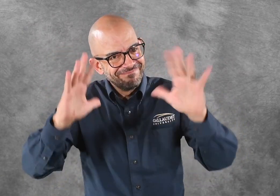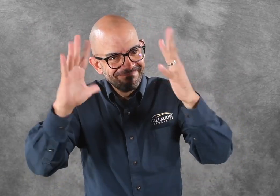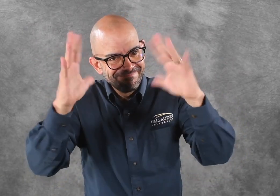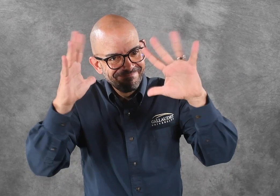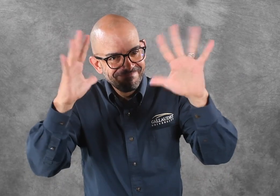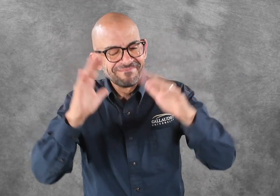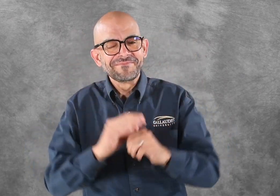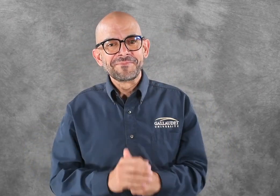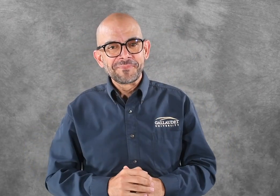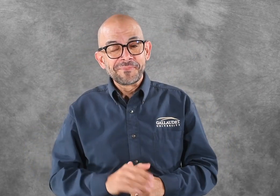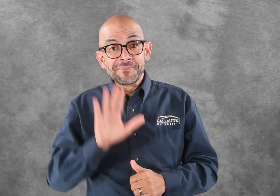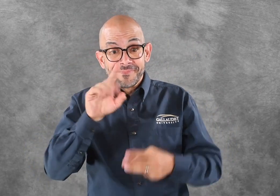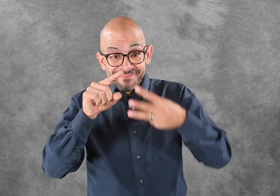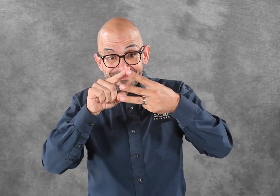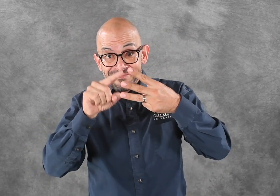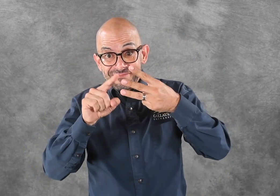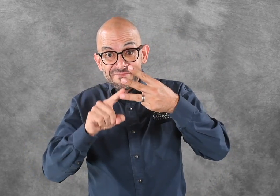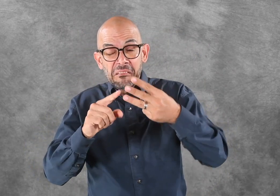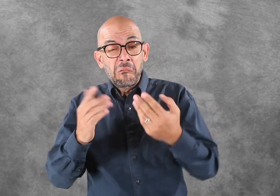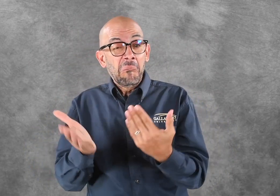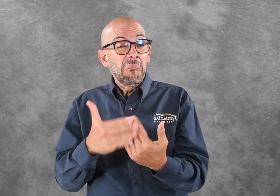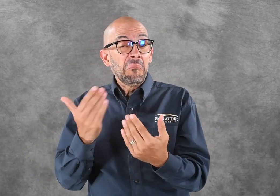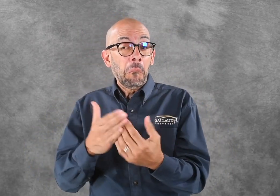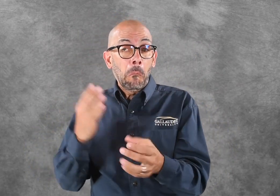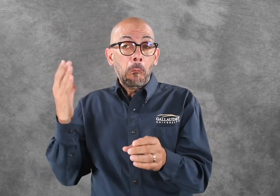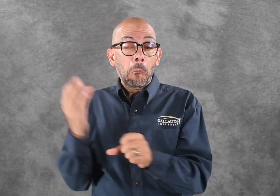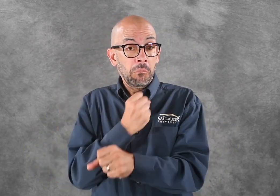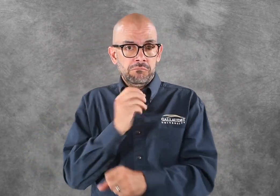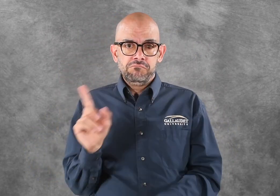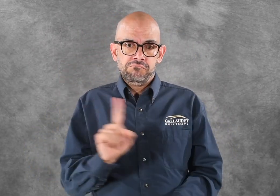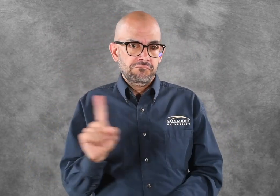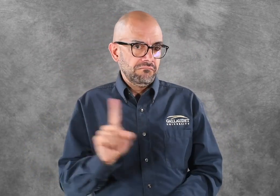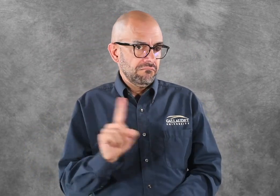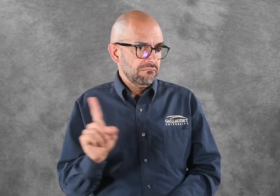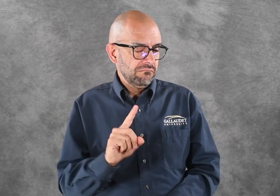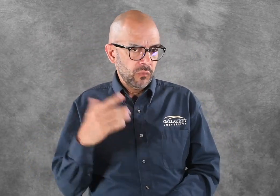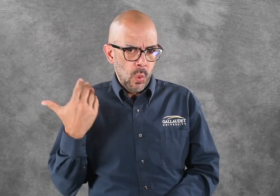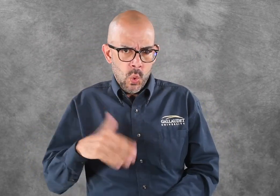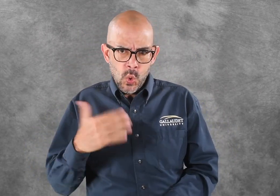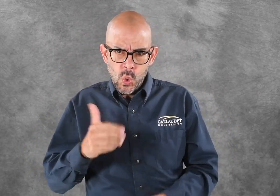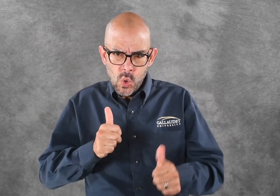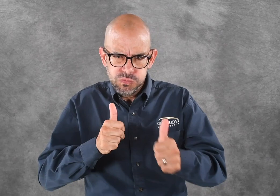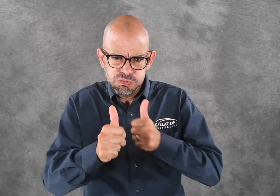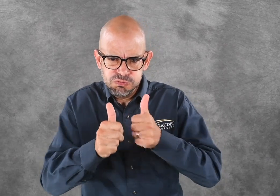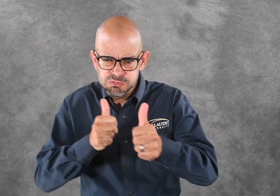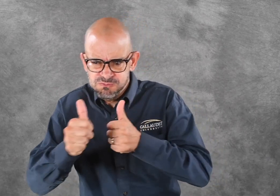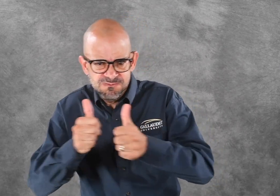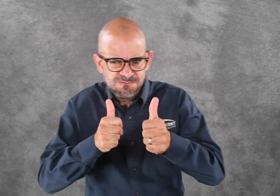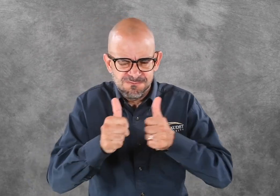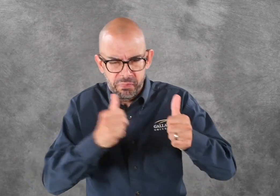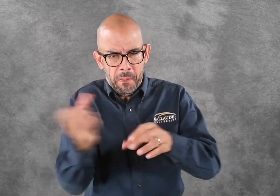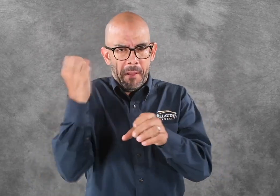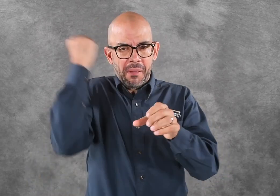They went through a tough selection process.